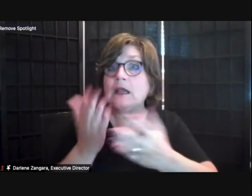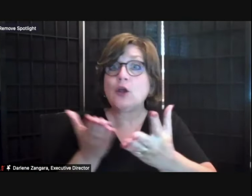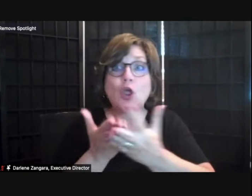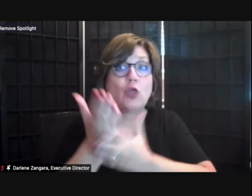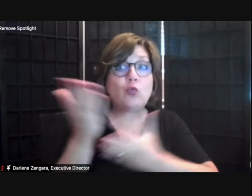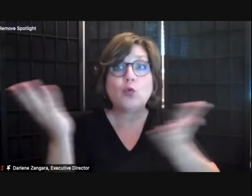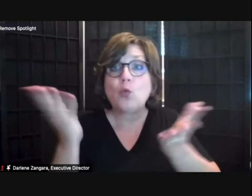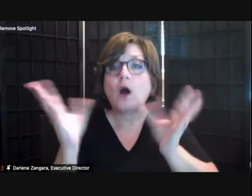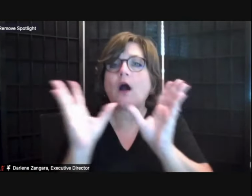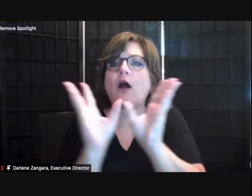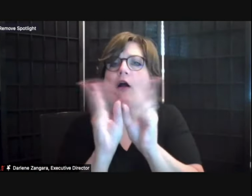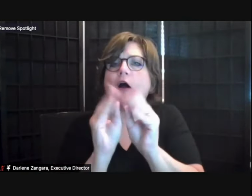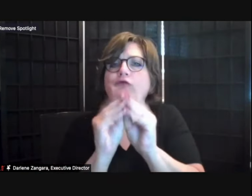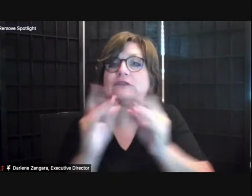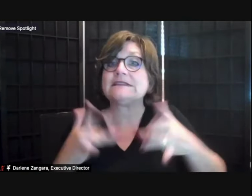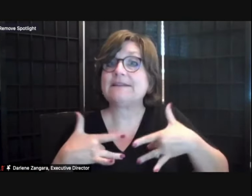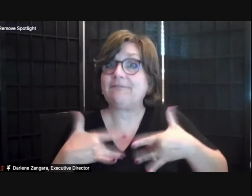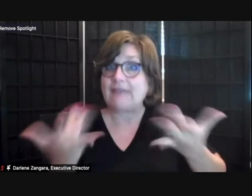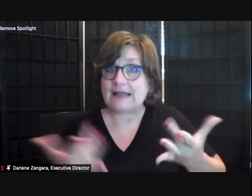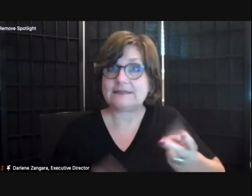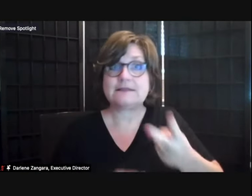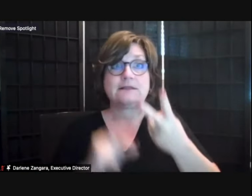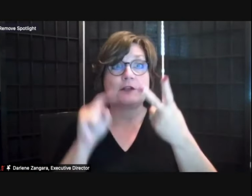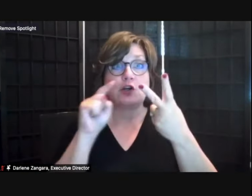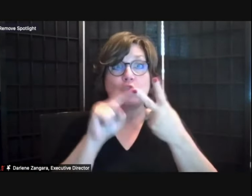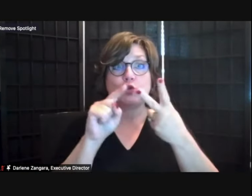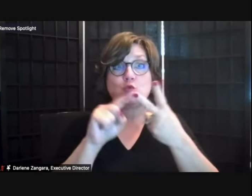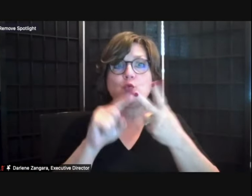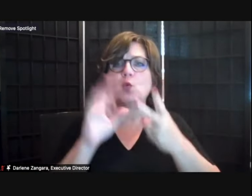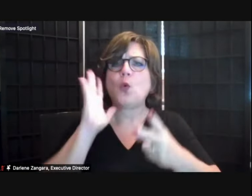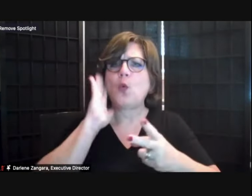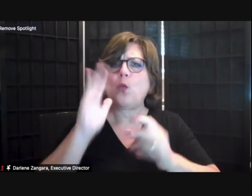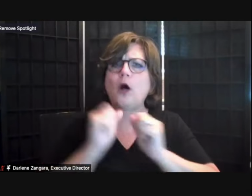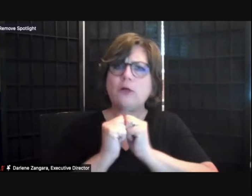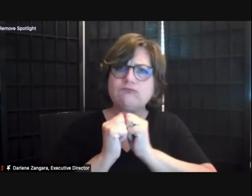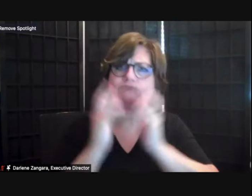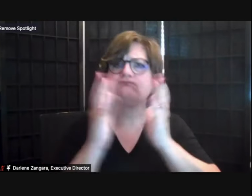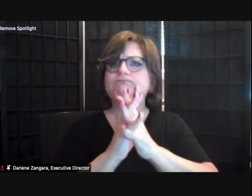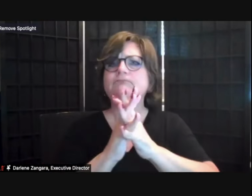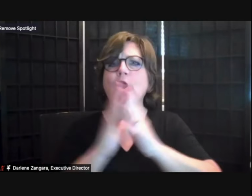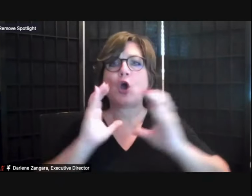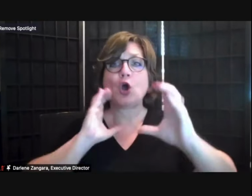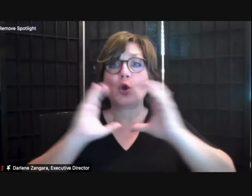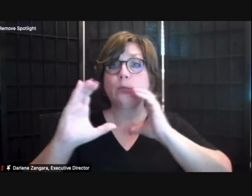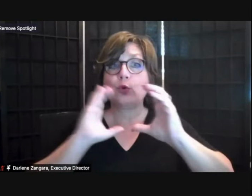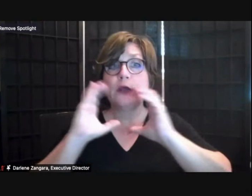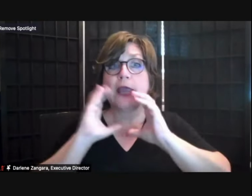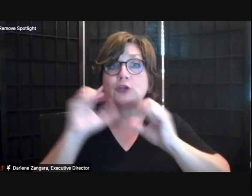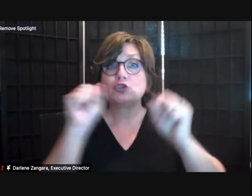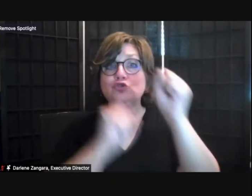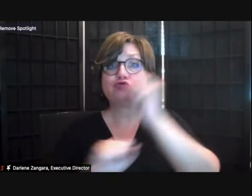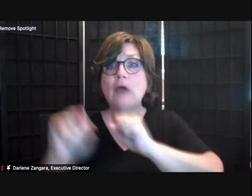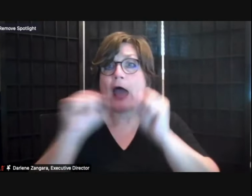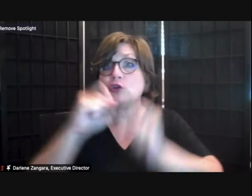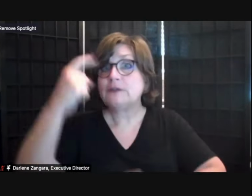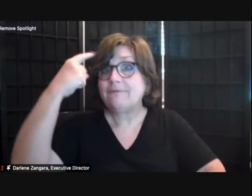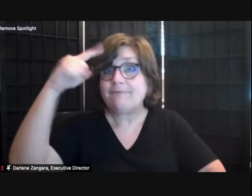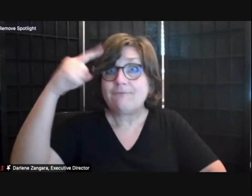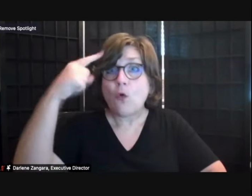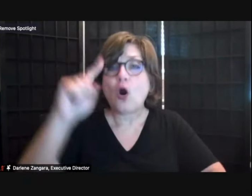conference and events. 2. Implement communication strategy for communication